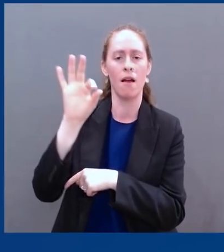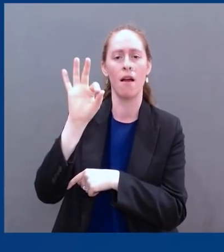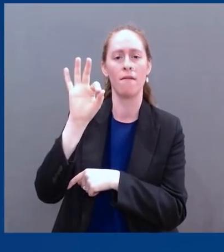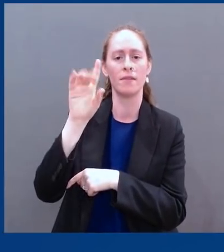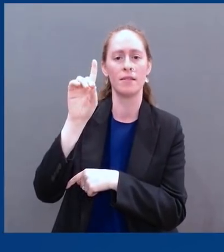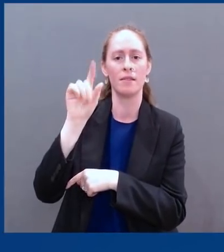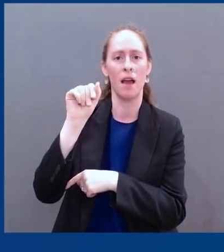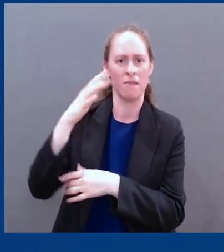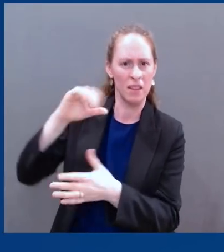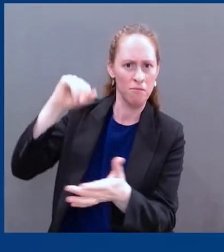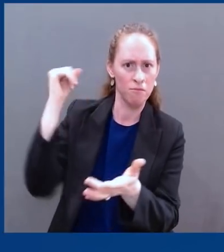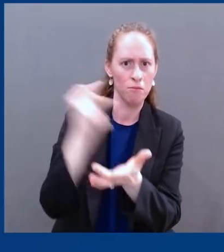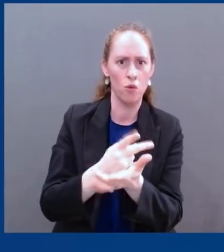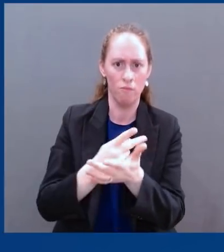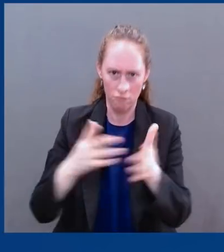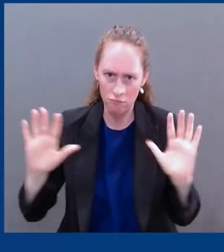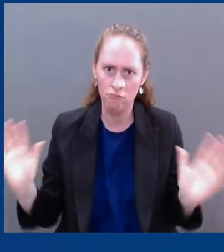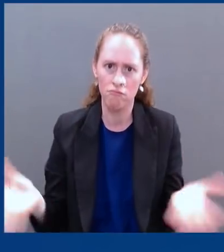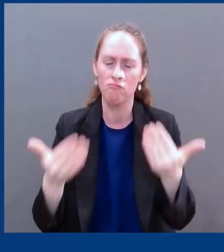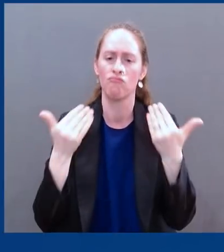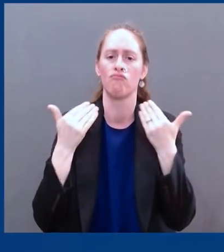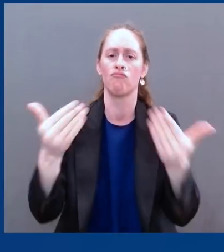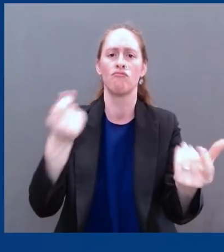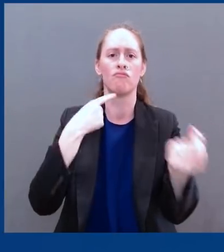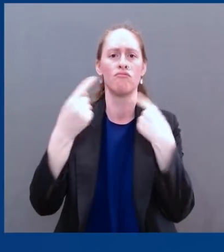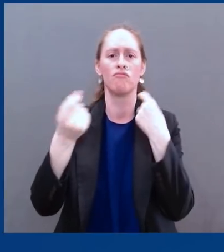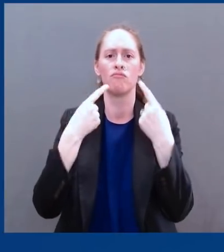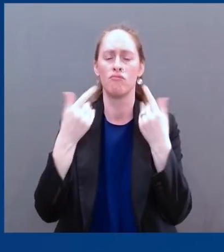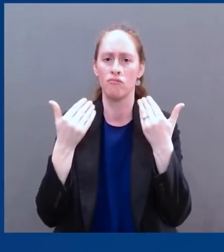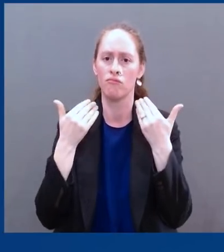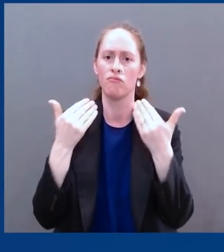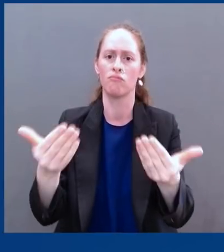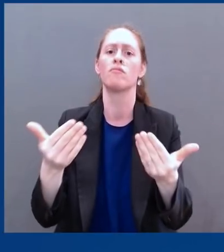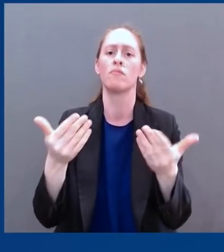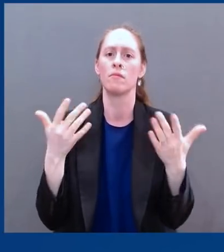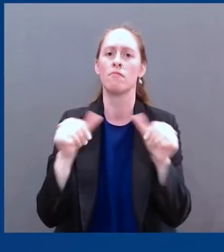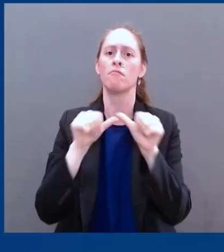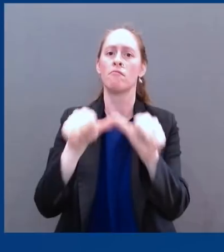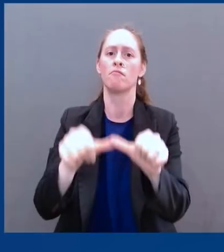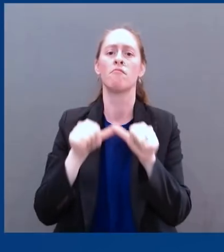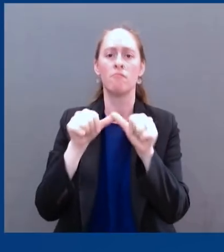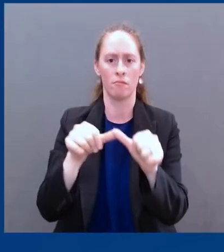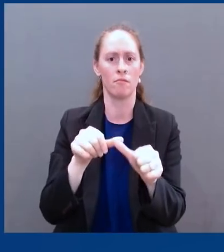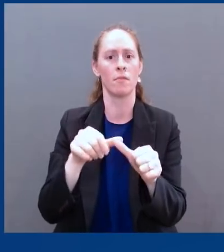that retains activity in the Omicron era, and it's for individuals that are described on this slide